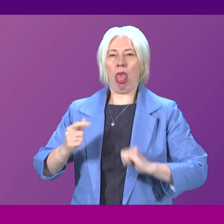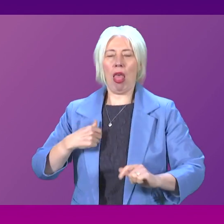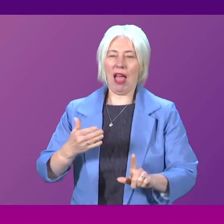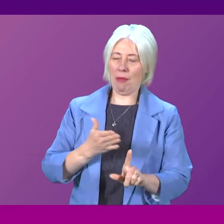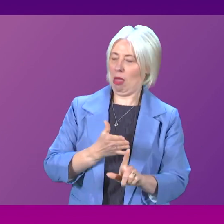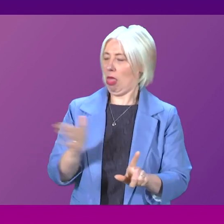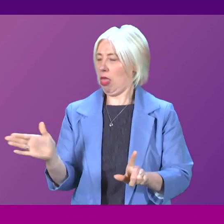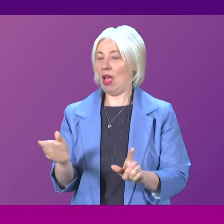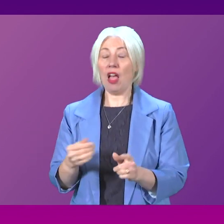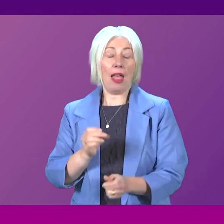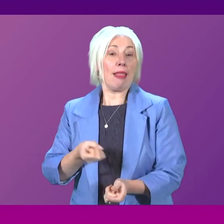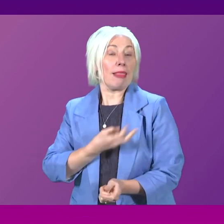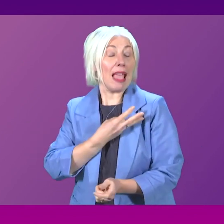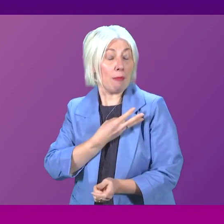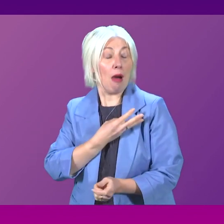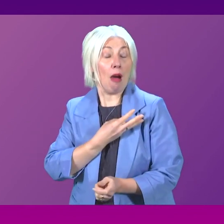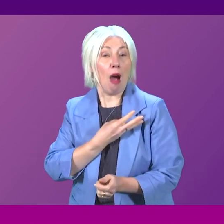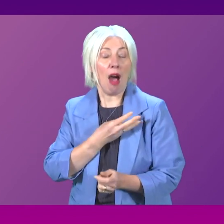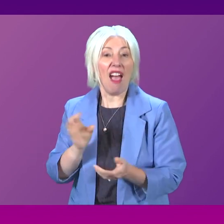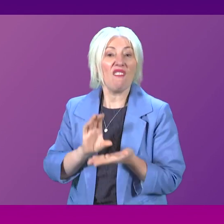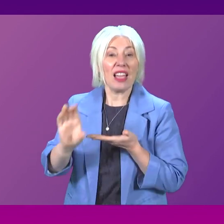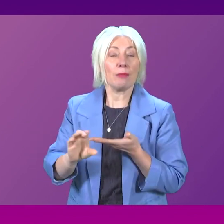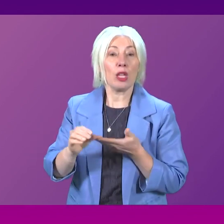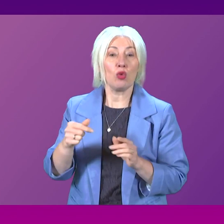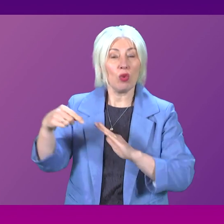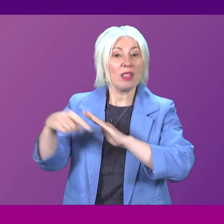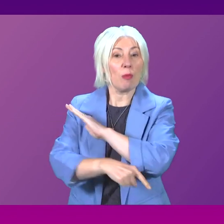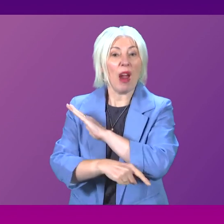Labour Government’s investment in “deprived urban areas” to the wealthiest communities.